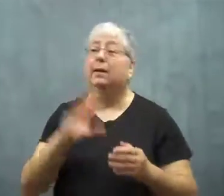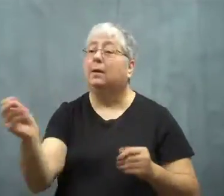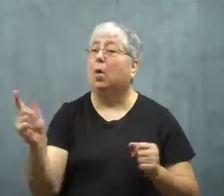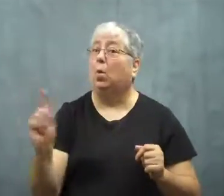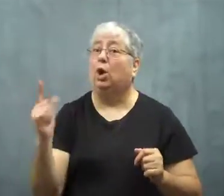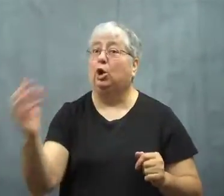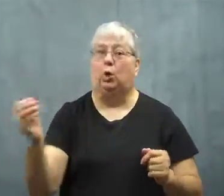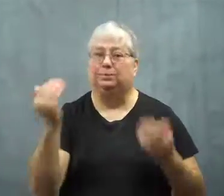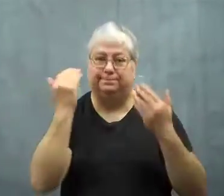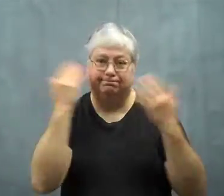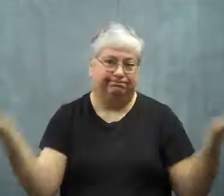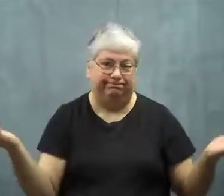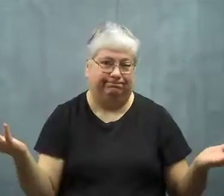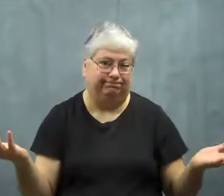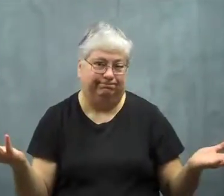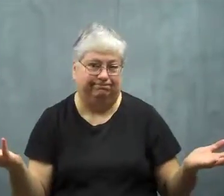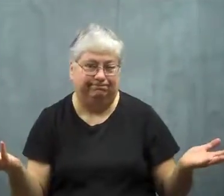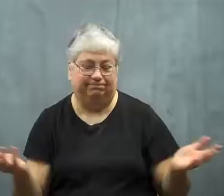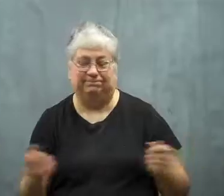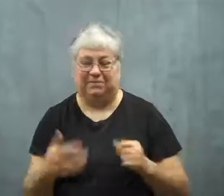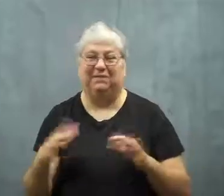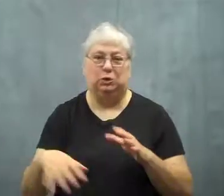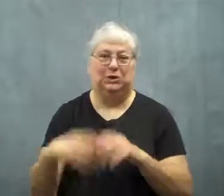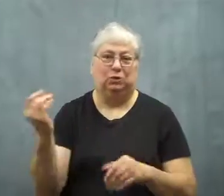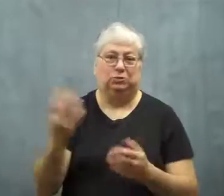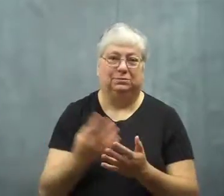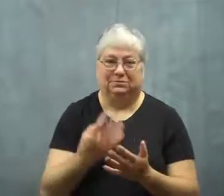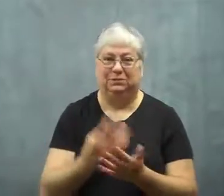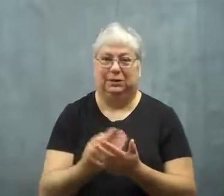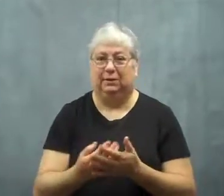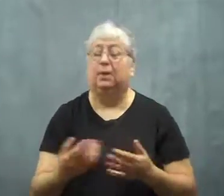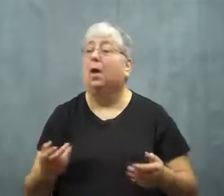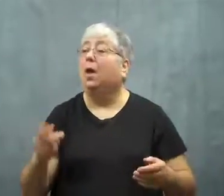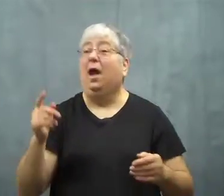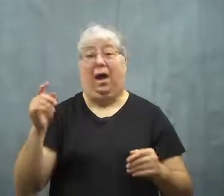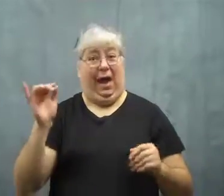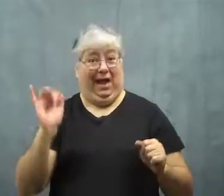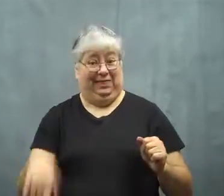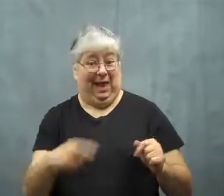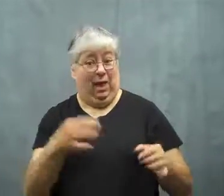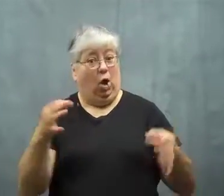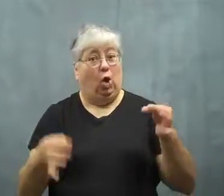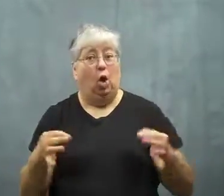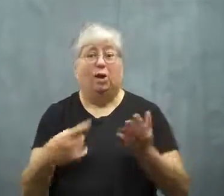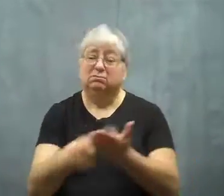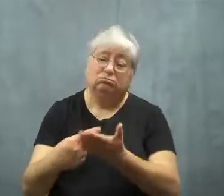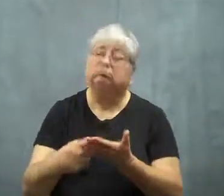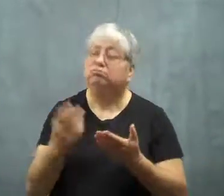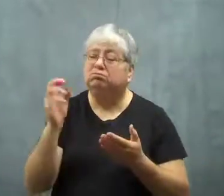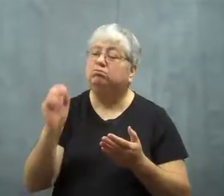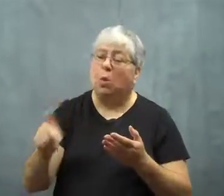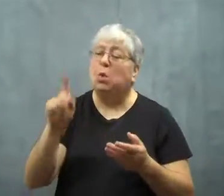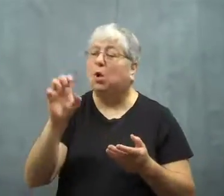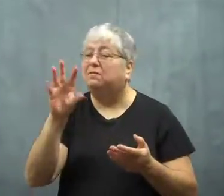I don't know where he went after being released.